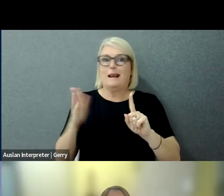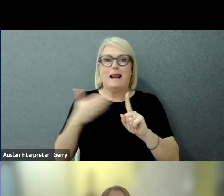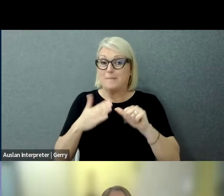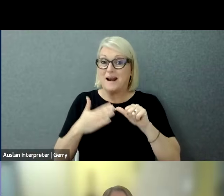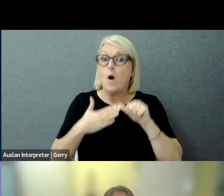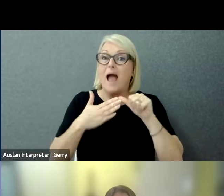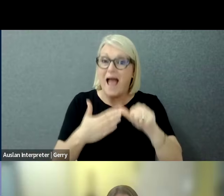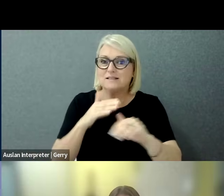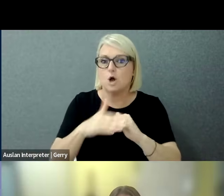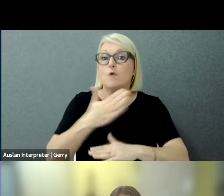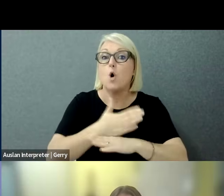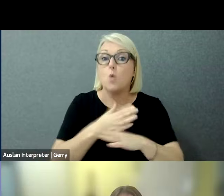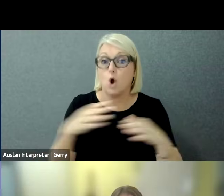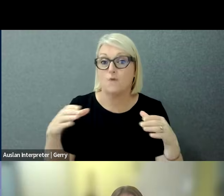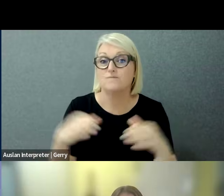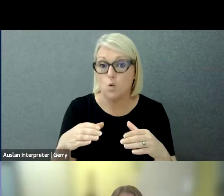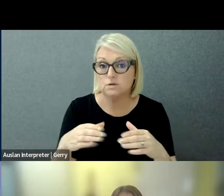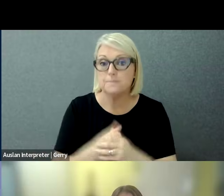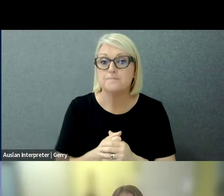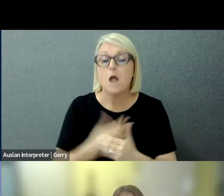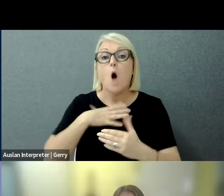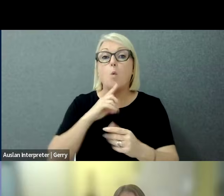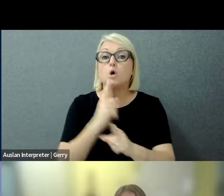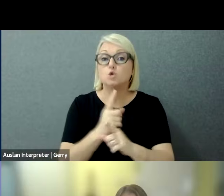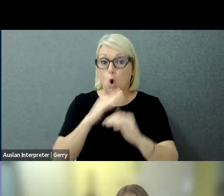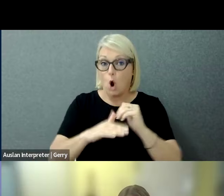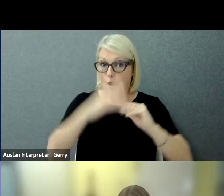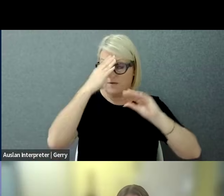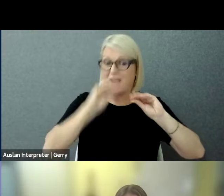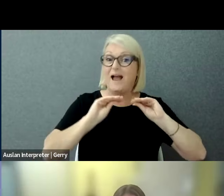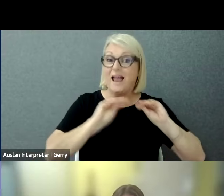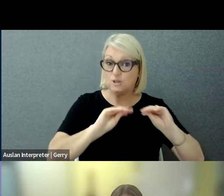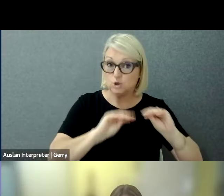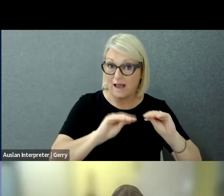about the education workforce because, Caroline already talking about this idea of what happens